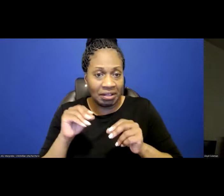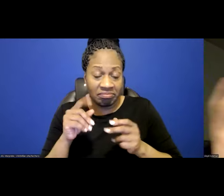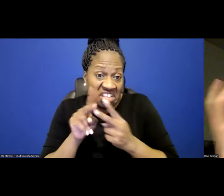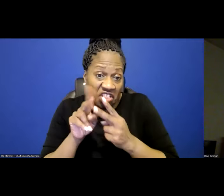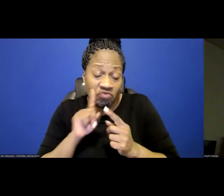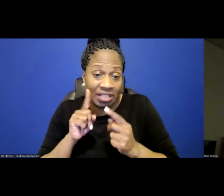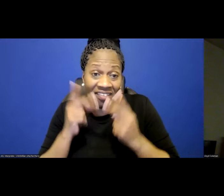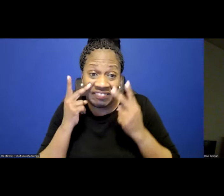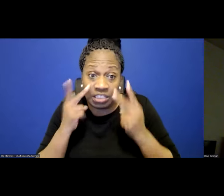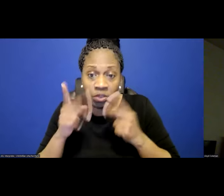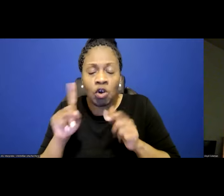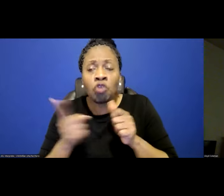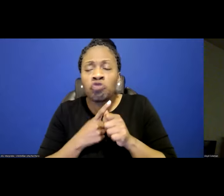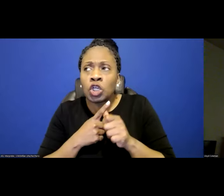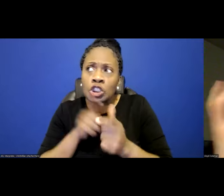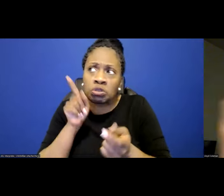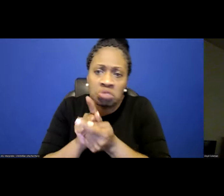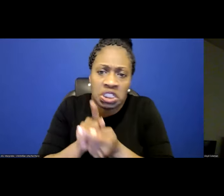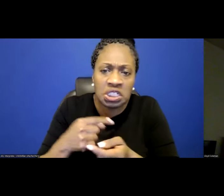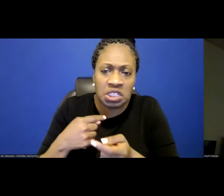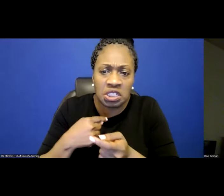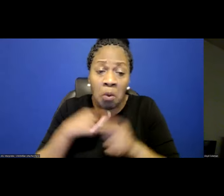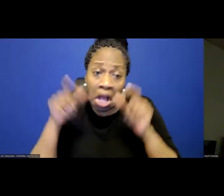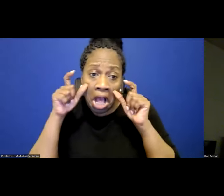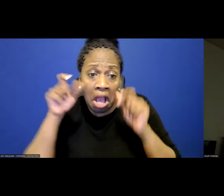Maybe when you first meet me, I wear glasses,